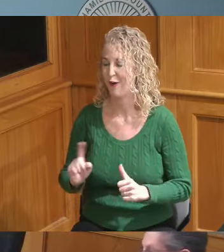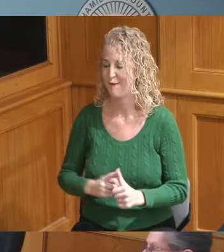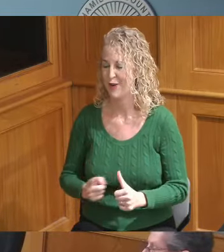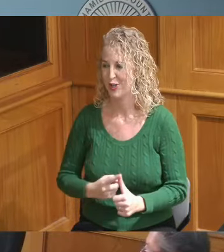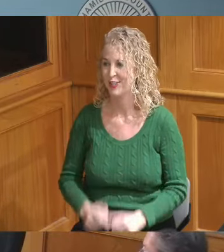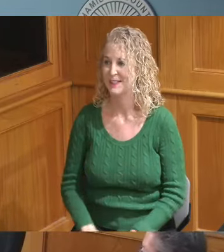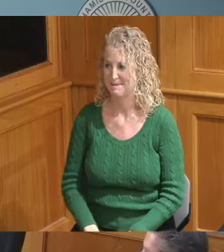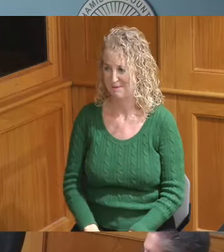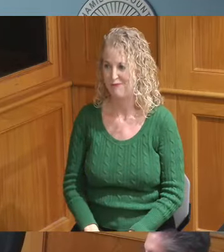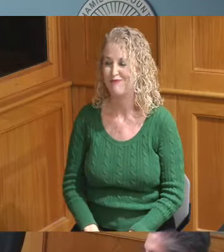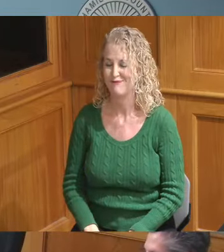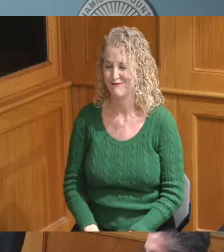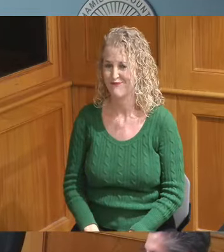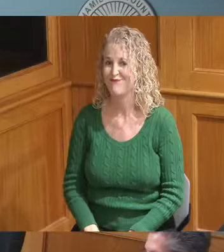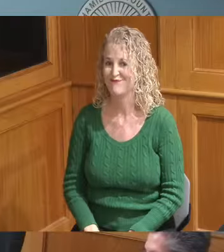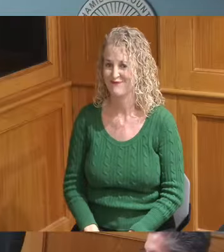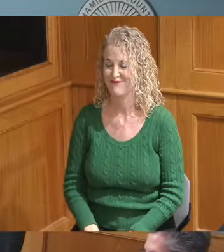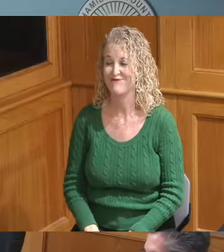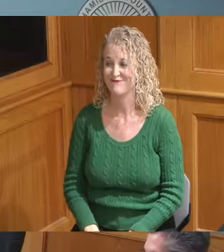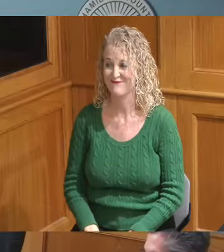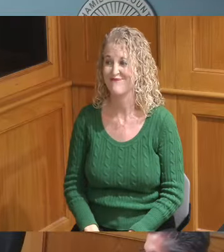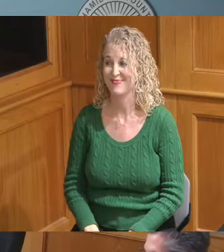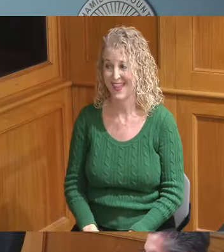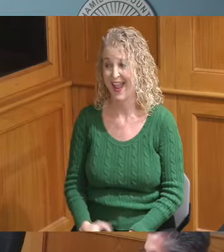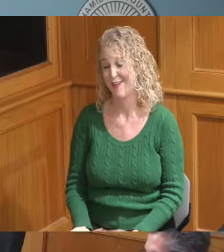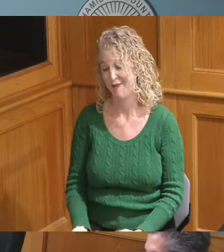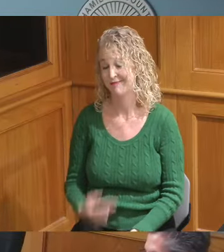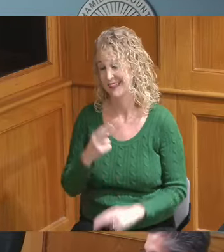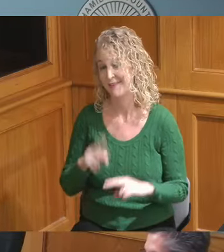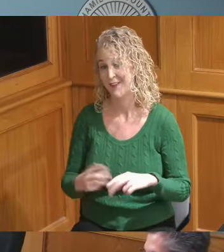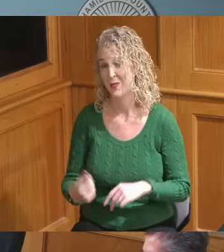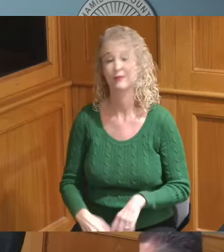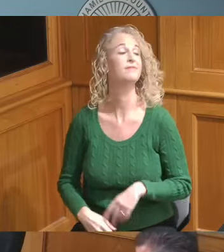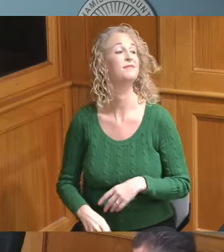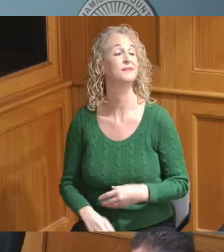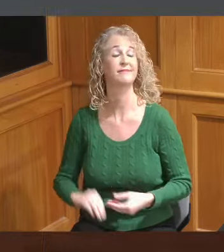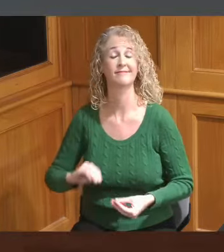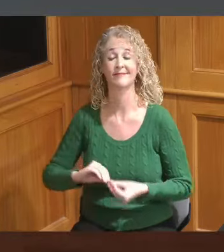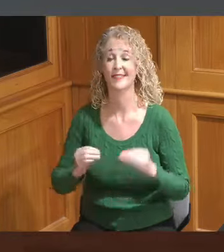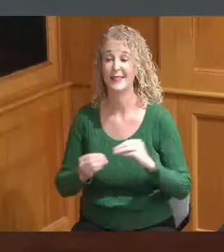if you have questions. Thank you, Commissioners. By leave number three is resolution number 27